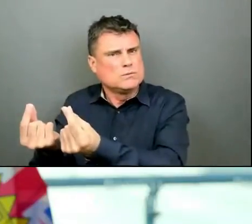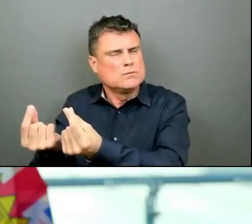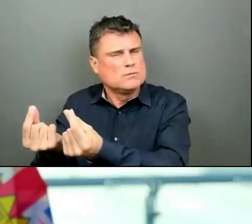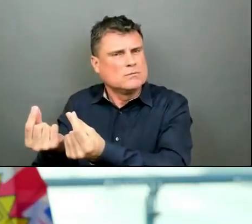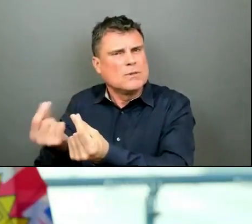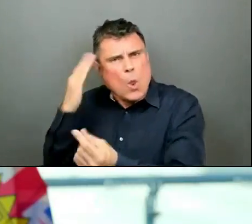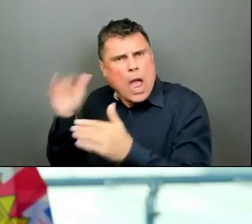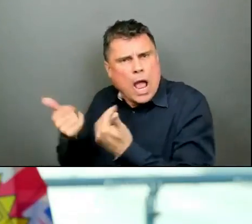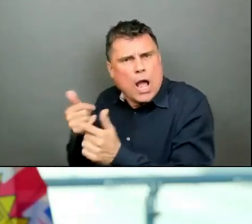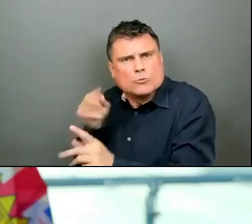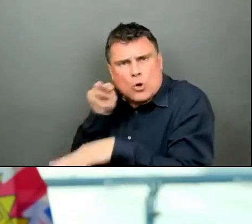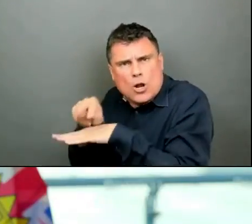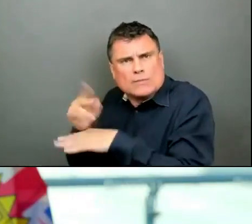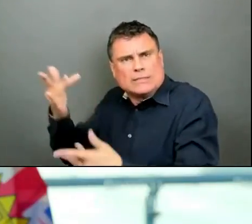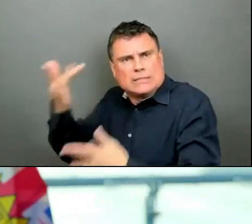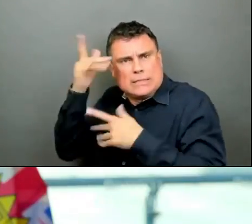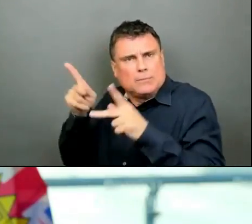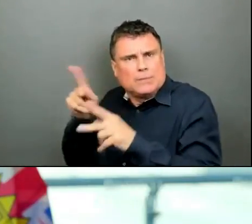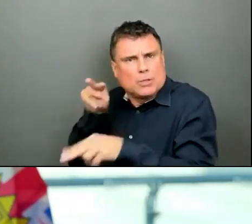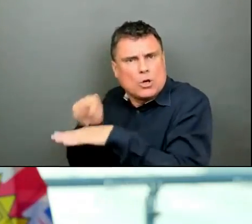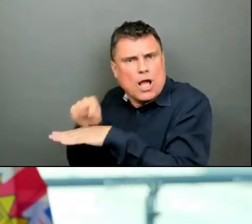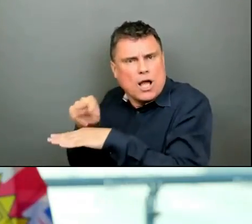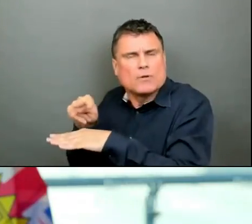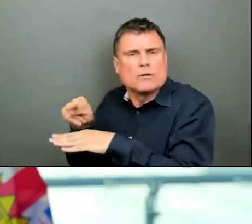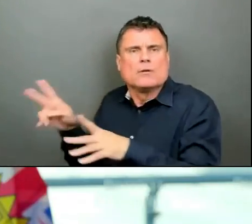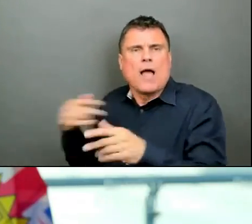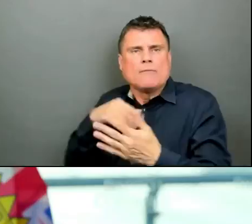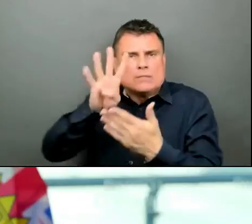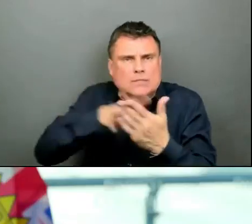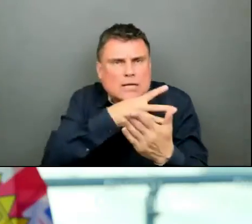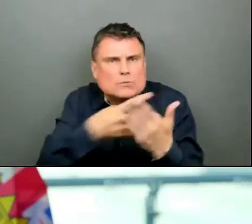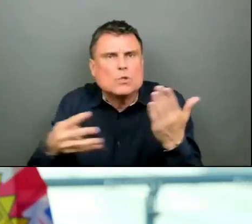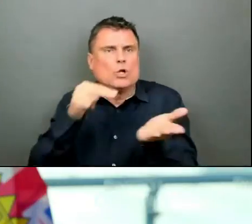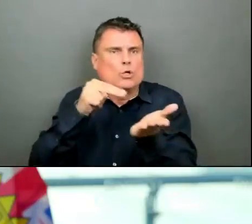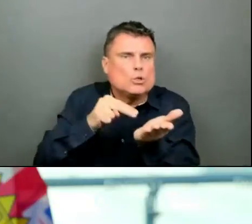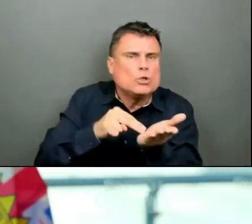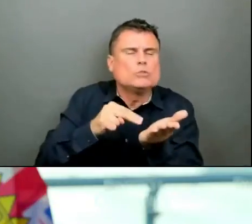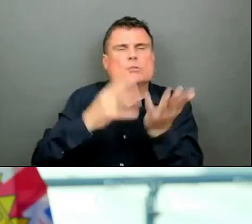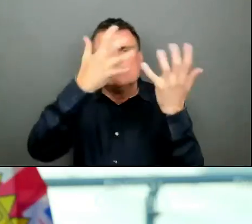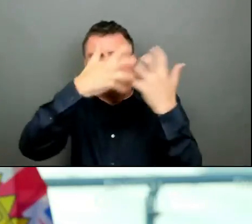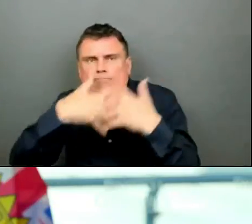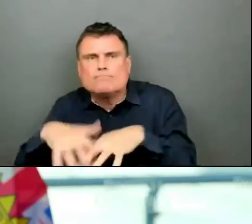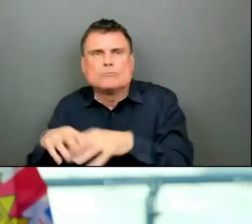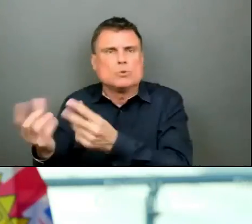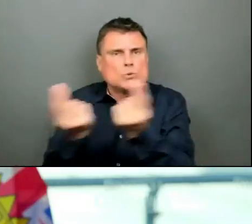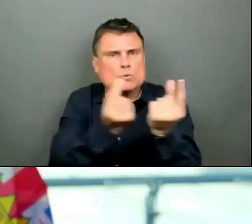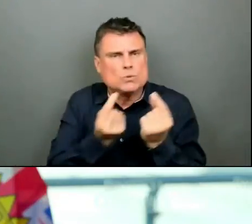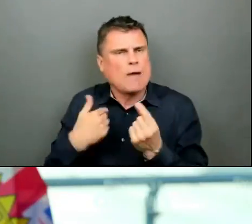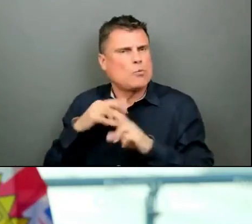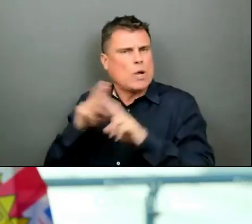It depends on the way they're organizing the staff, the teams, the people who need the